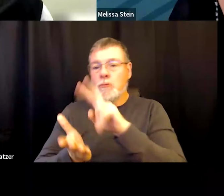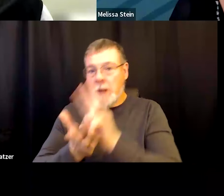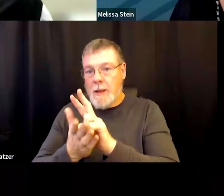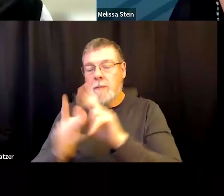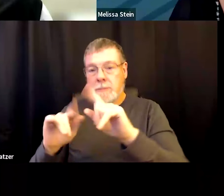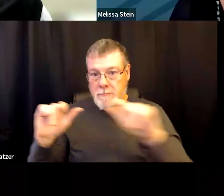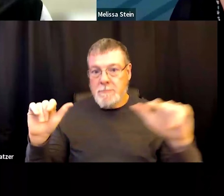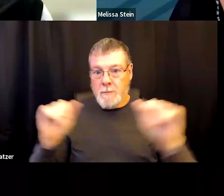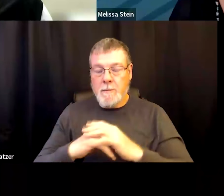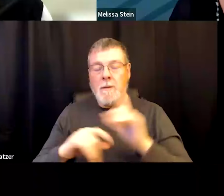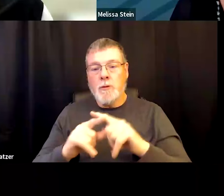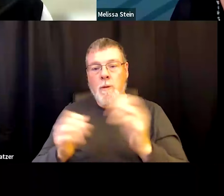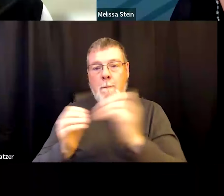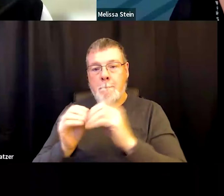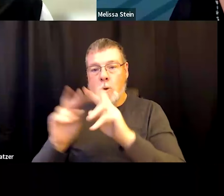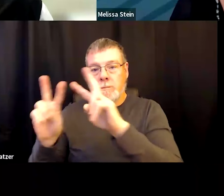to conduct the further assessment later on.